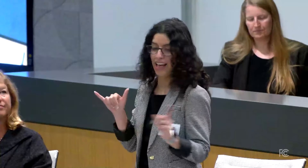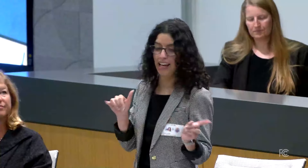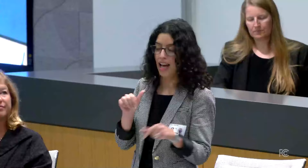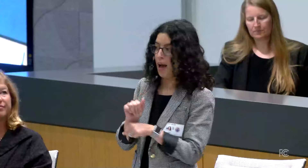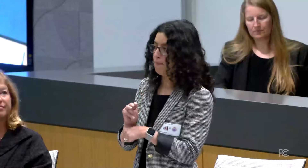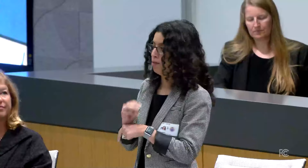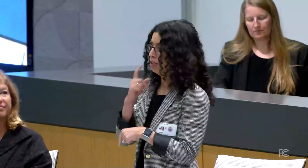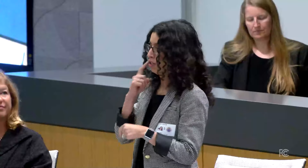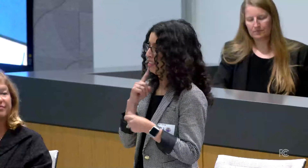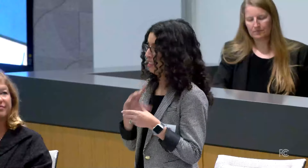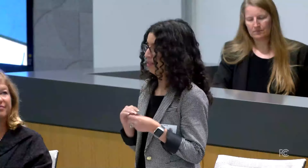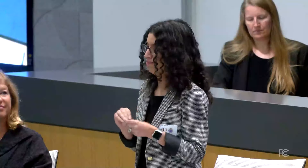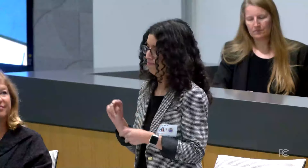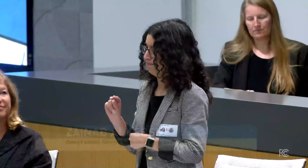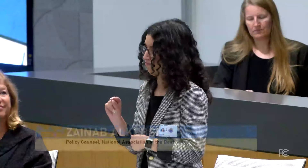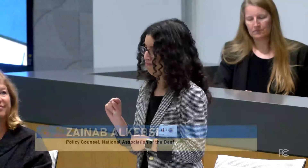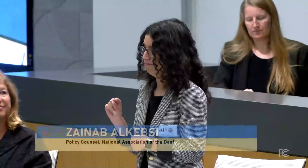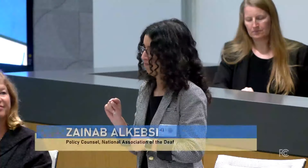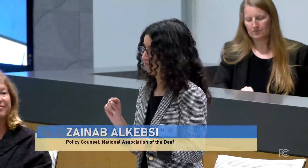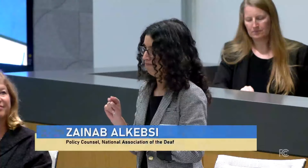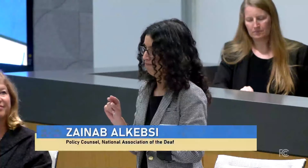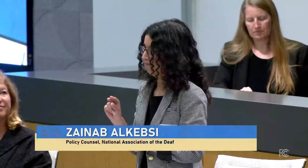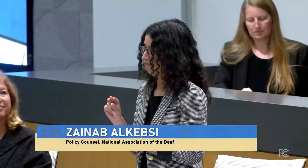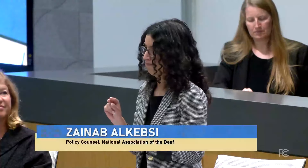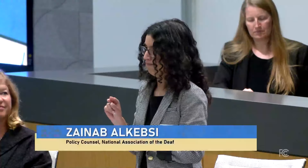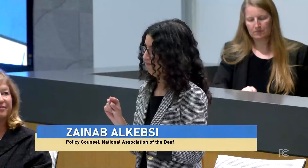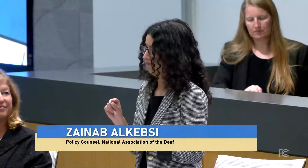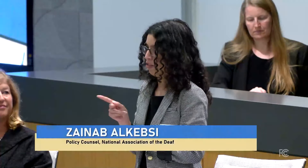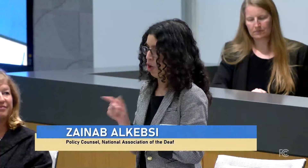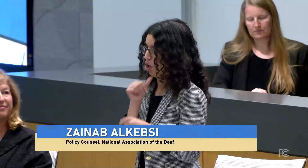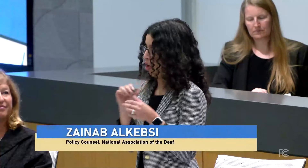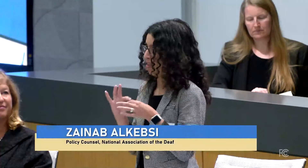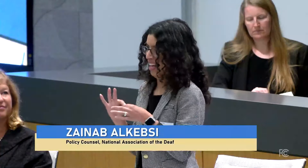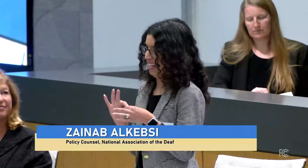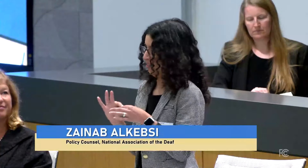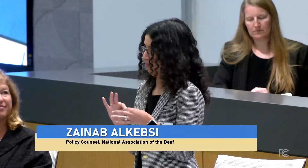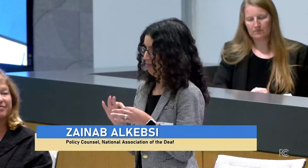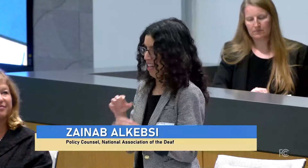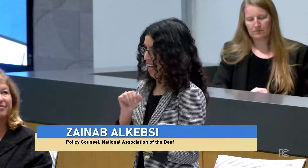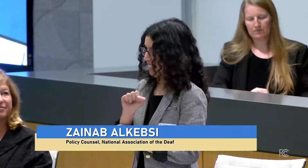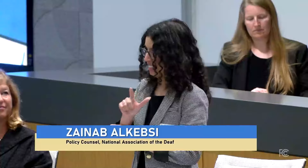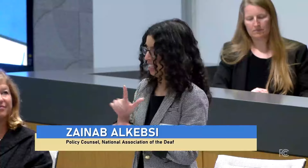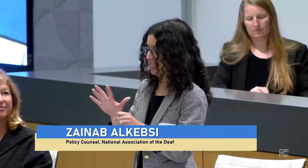THE CONCEPT OF LANGUAGE EQUITY.